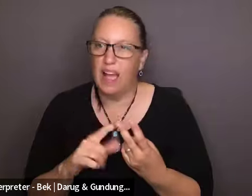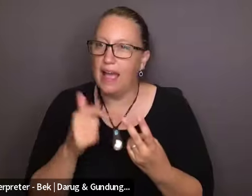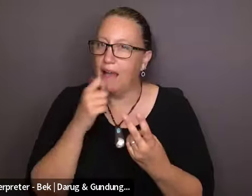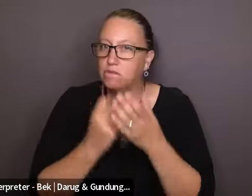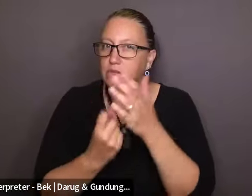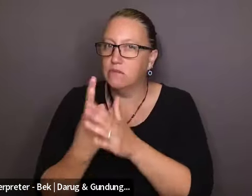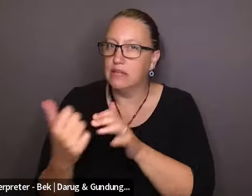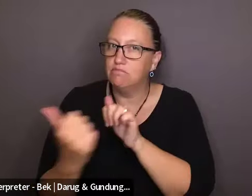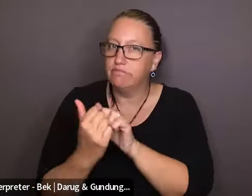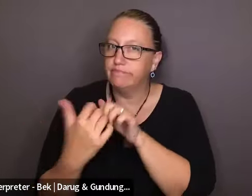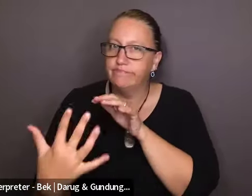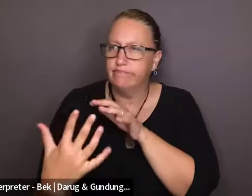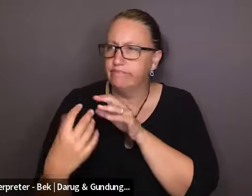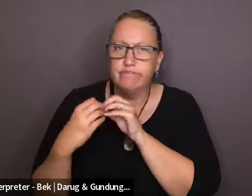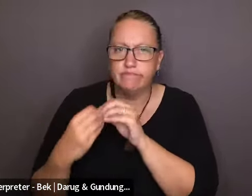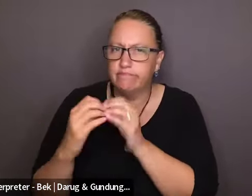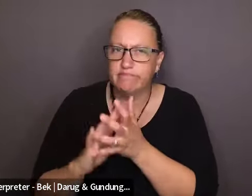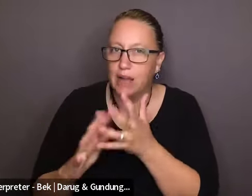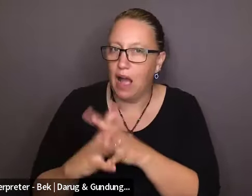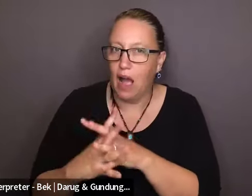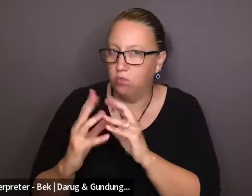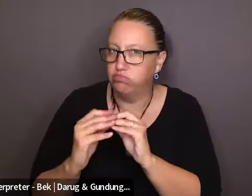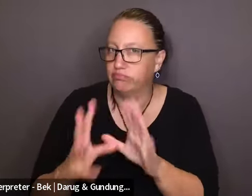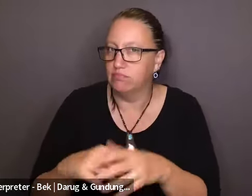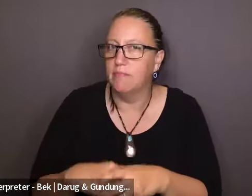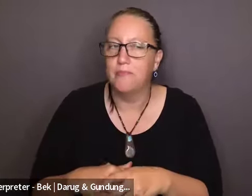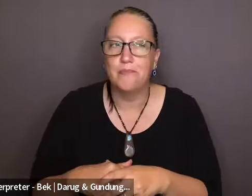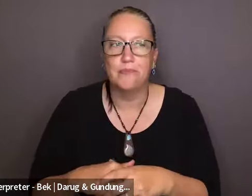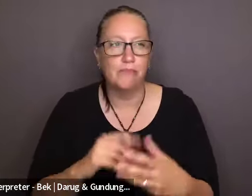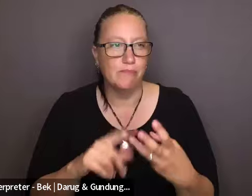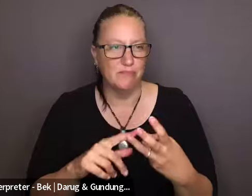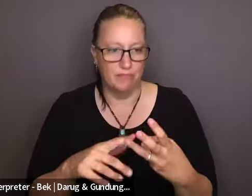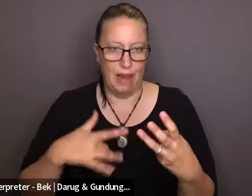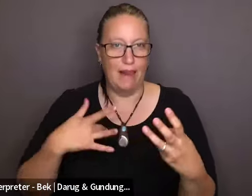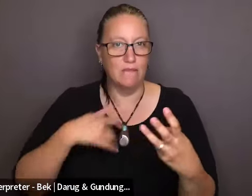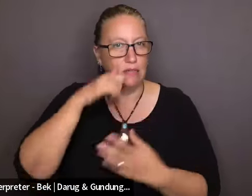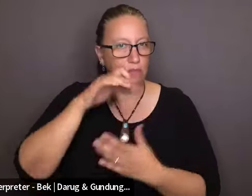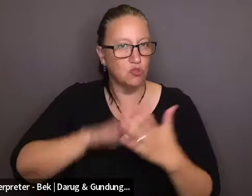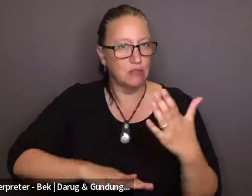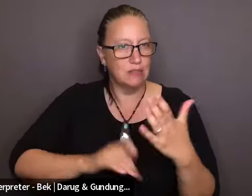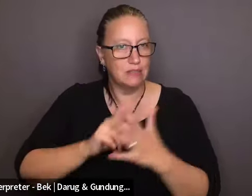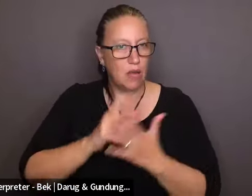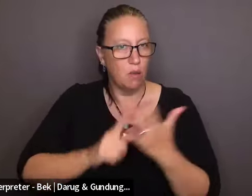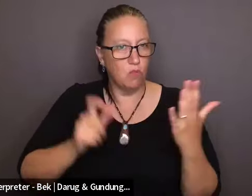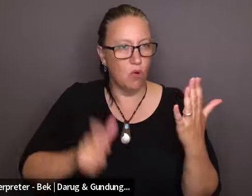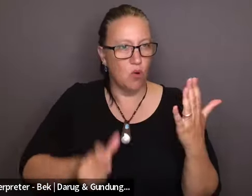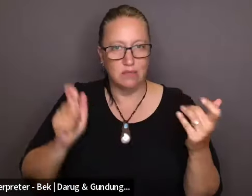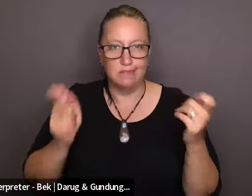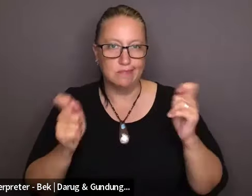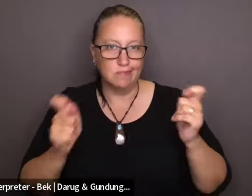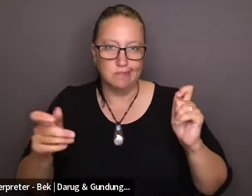for clarity around questions like who actually makes decisions, how are disagreements worked through